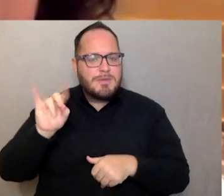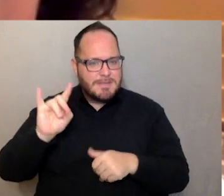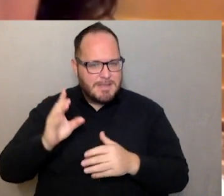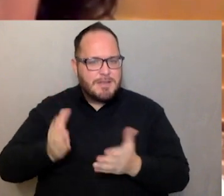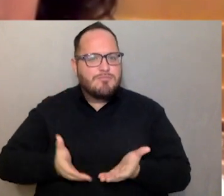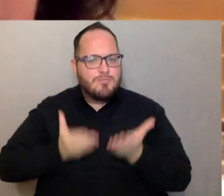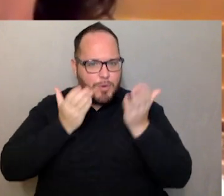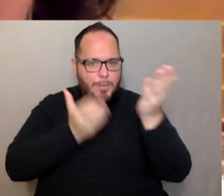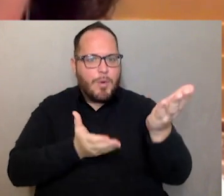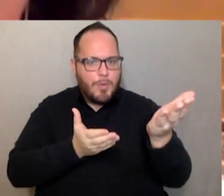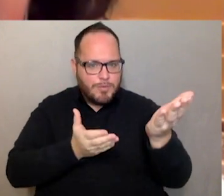A PROPOSAL FORWARD, AND I CAN DROP IT IN THE CHAT FOR THOSE